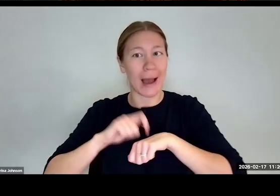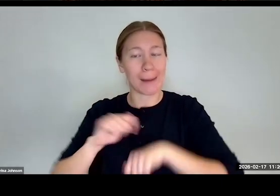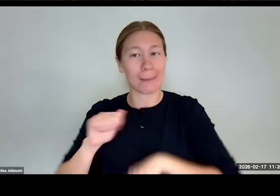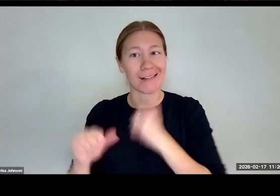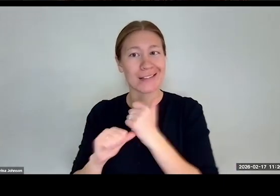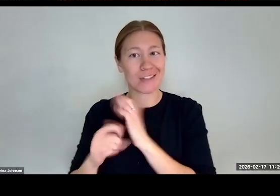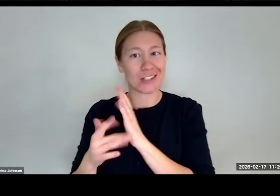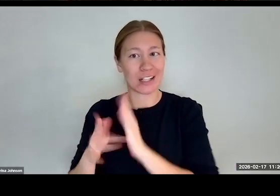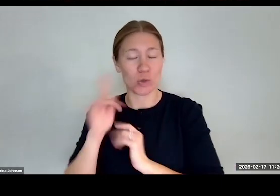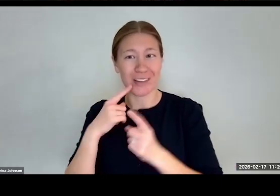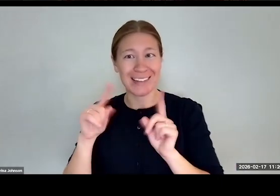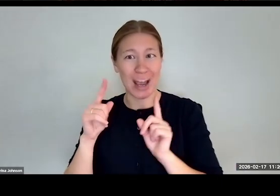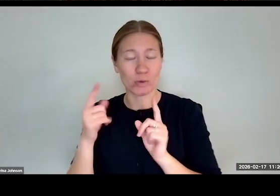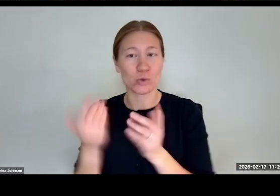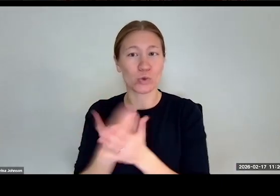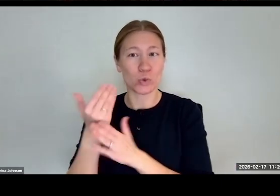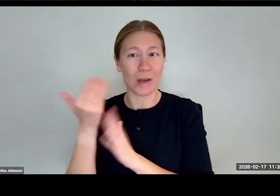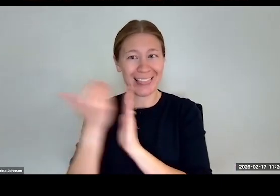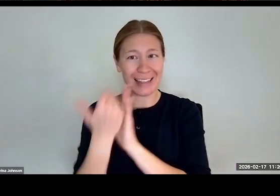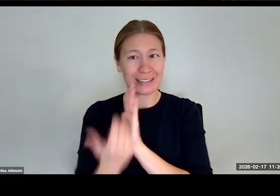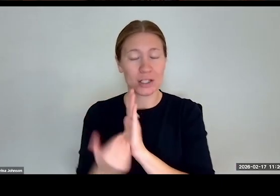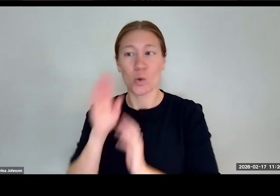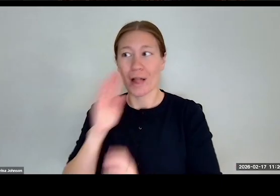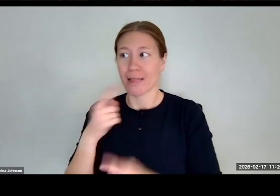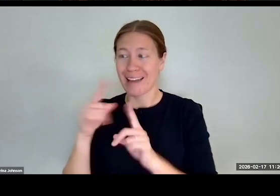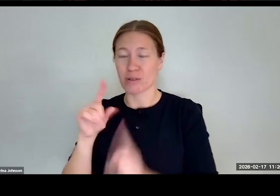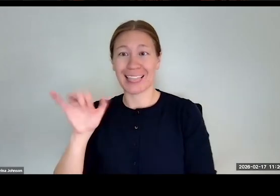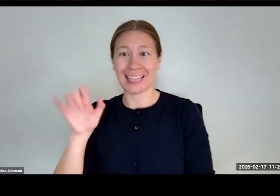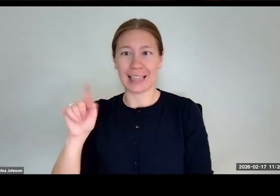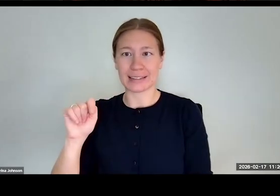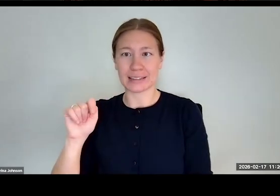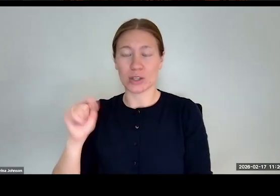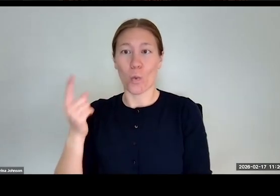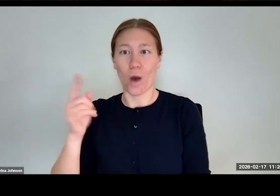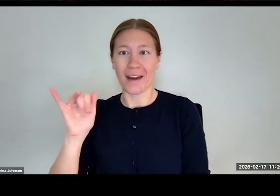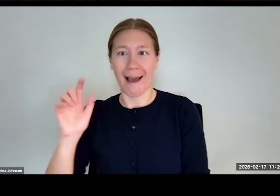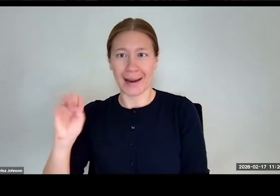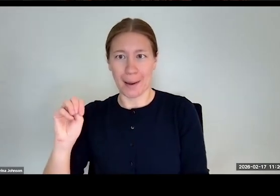So it will say list one item, we'll read that item and then it will go down to the next one and say list one item.